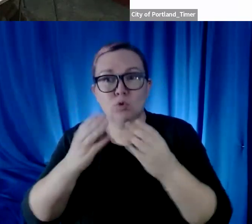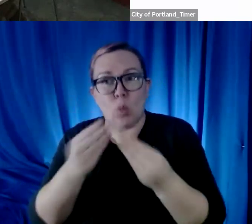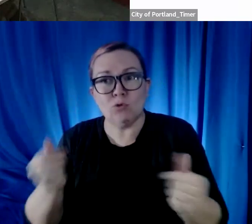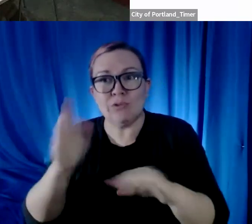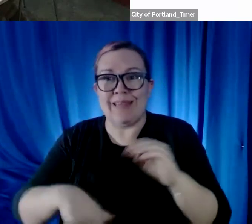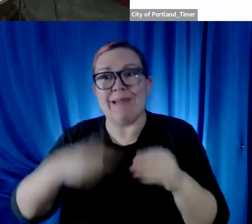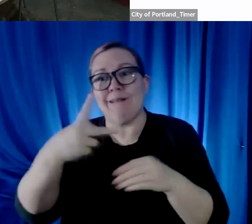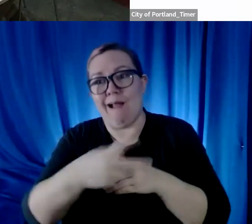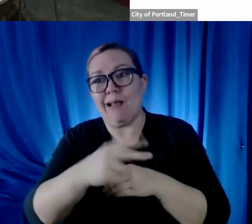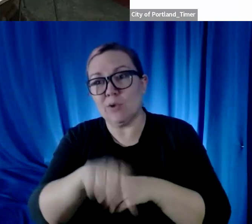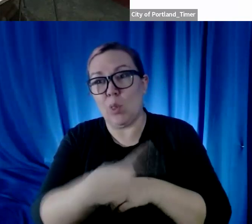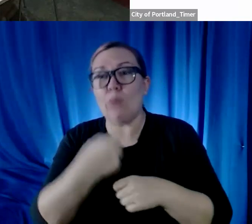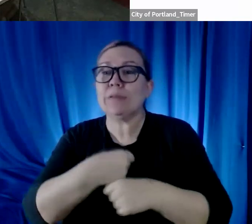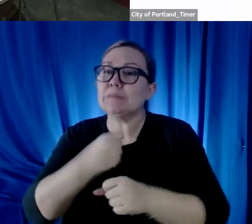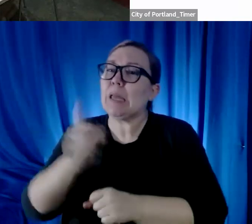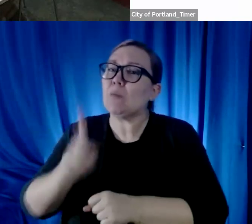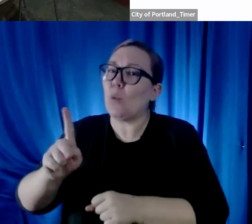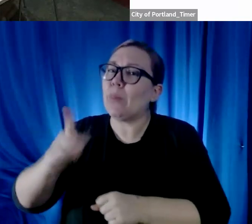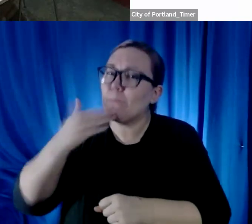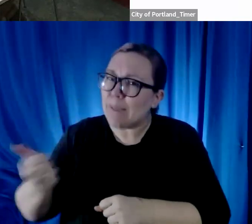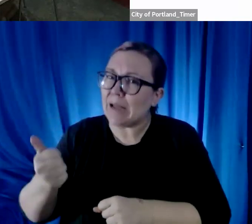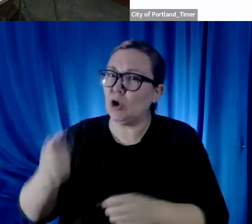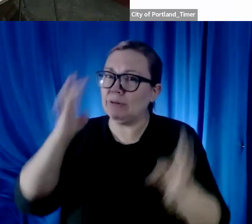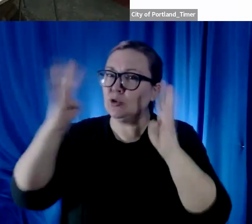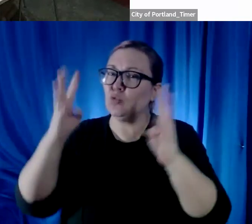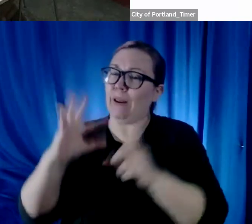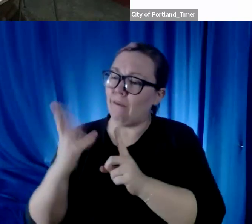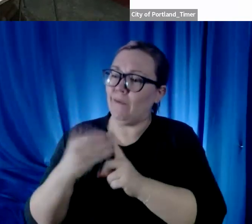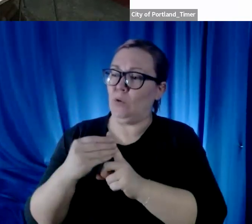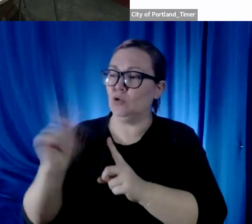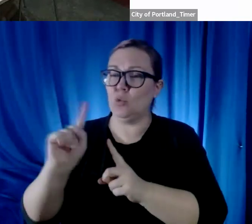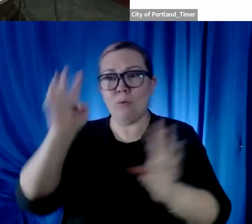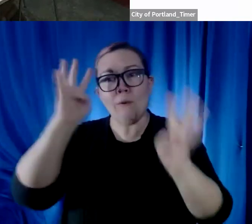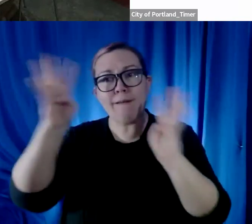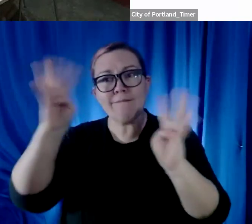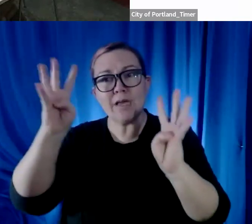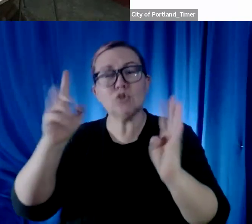Let's make Portland better. Let's create a culture where innovation is recognized.